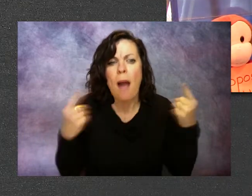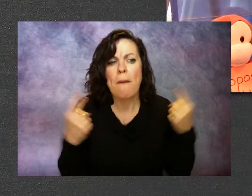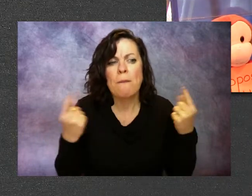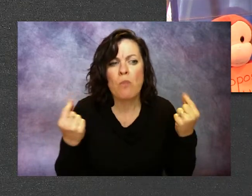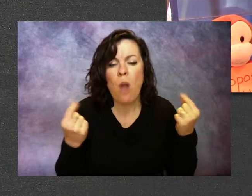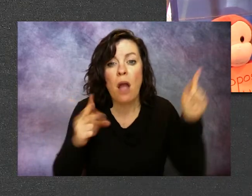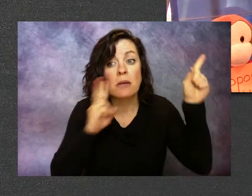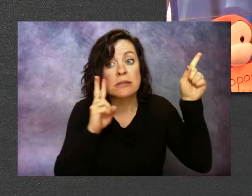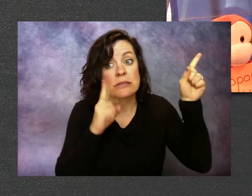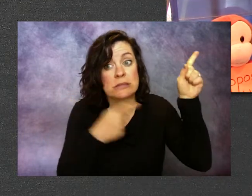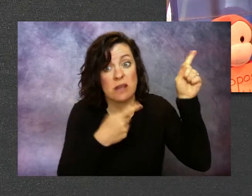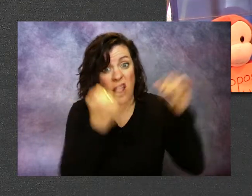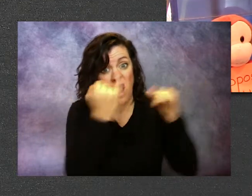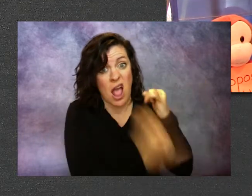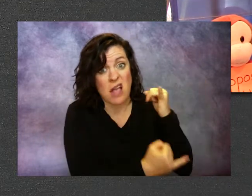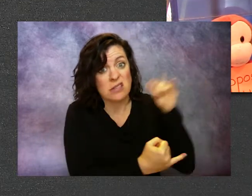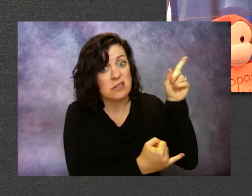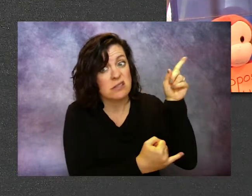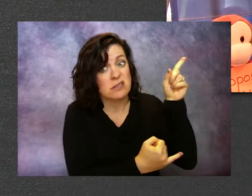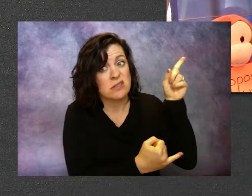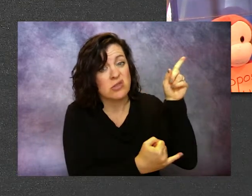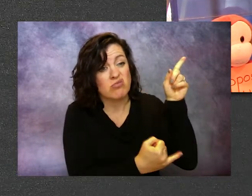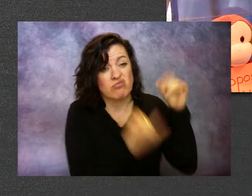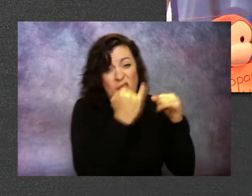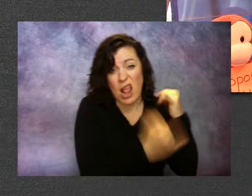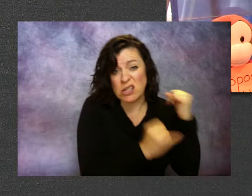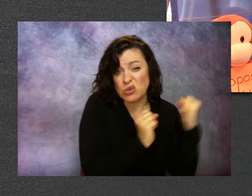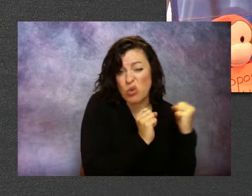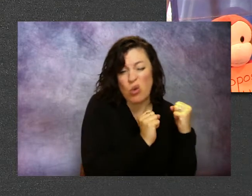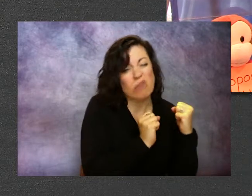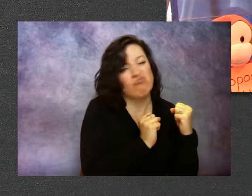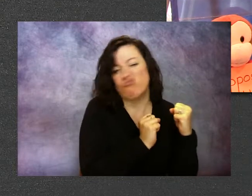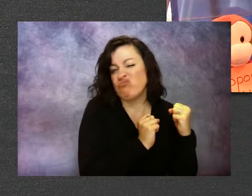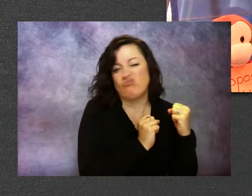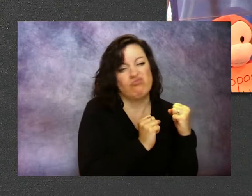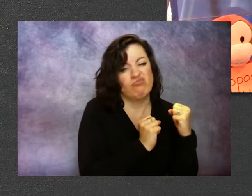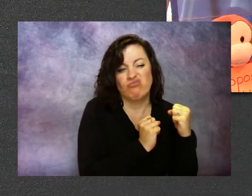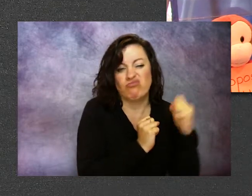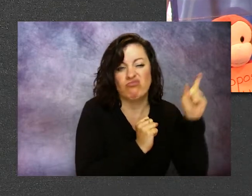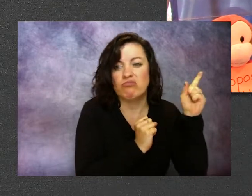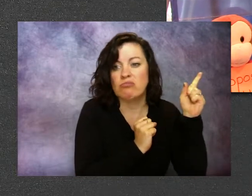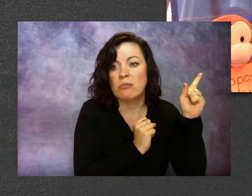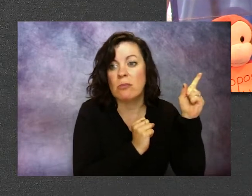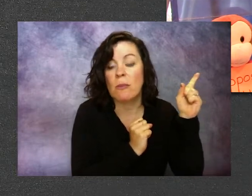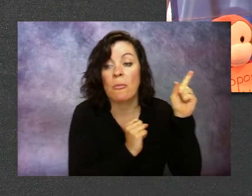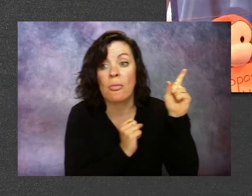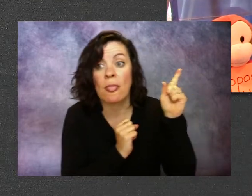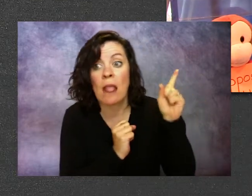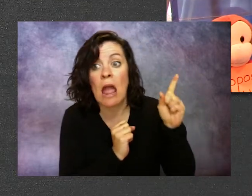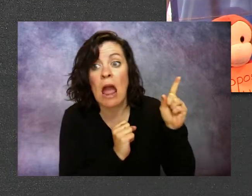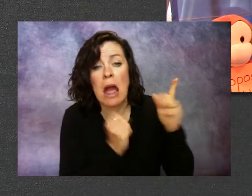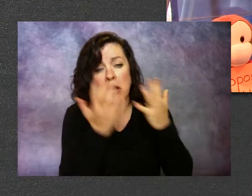Cold, last. No good. Cold, sad.